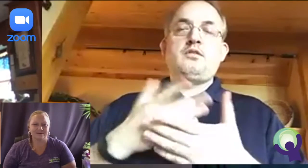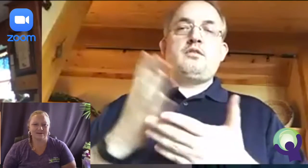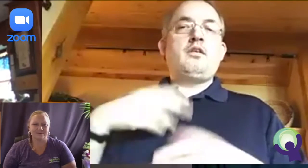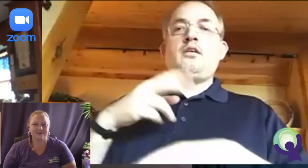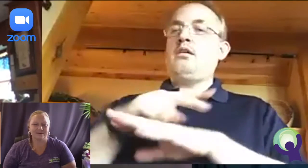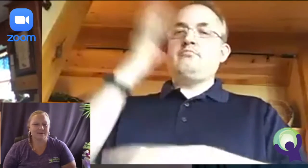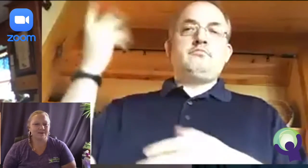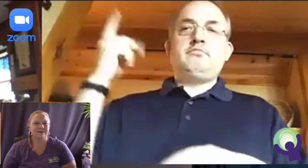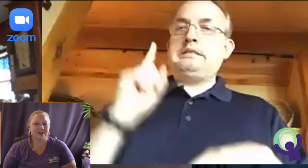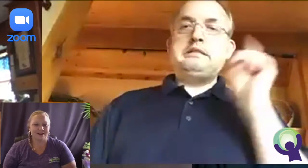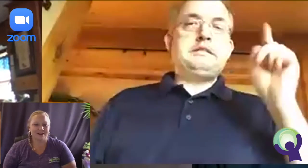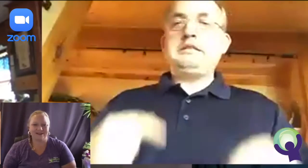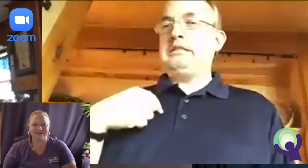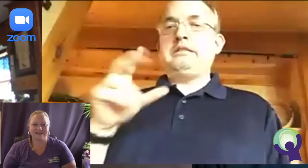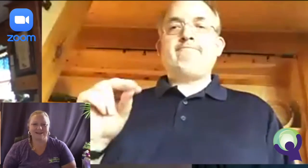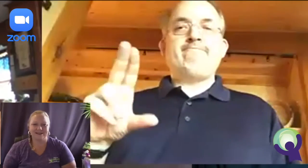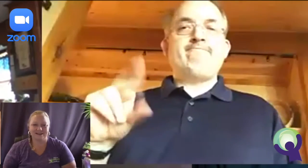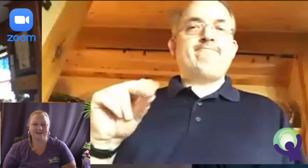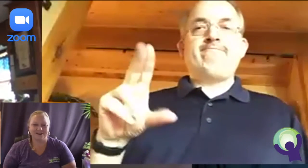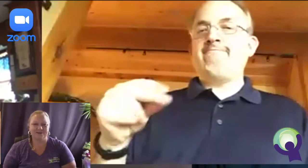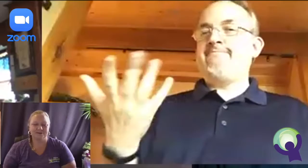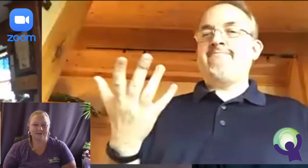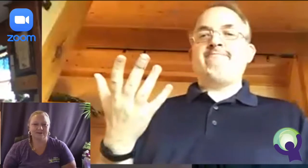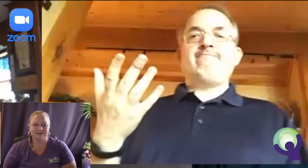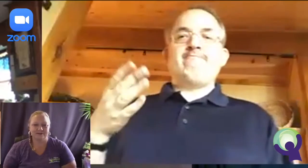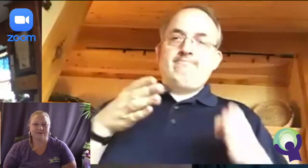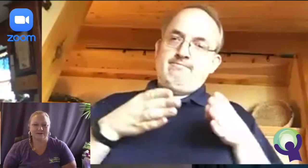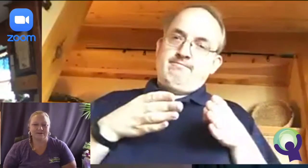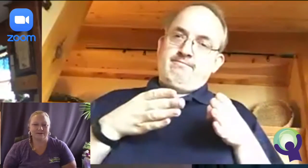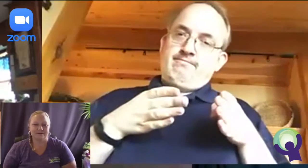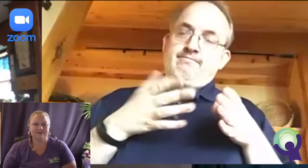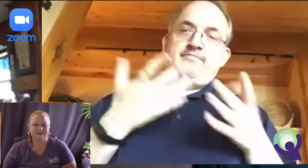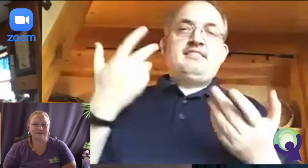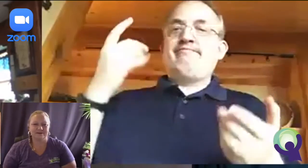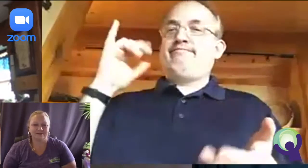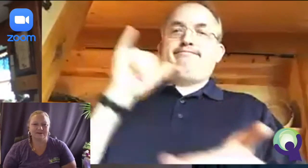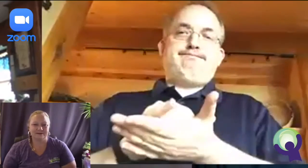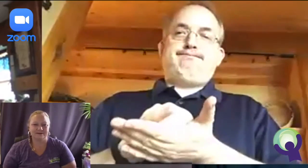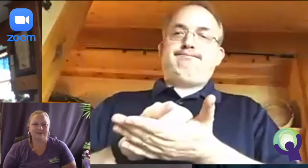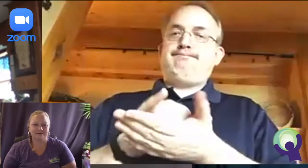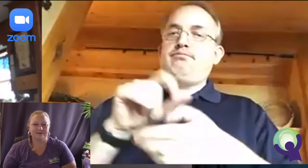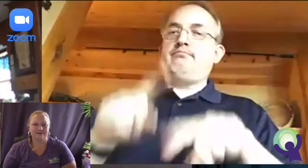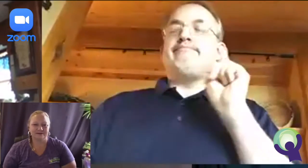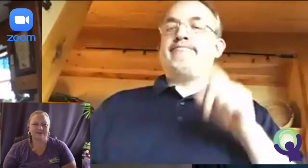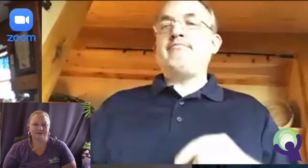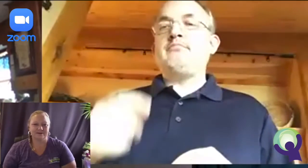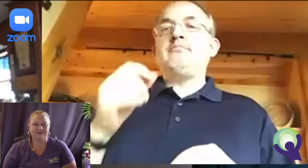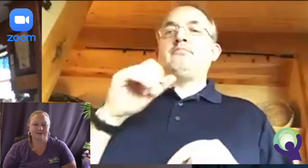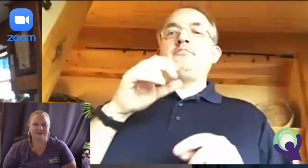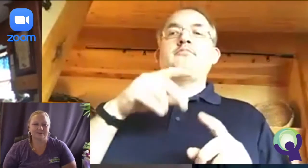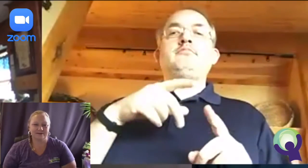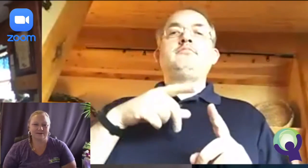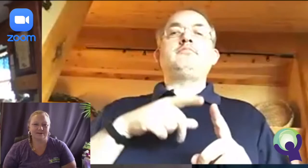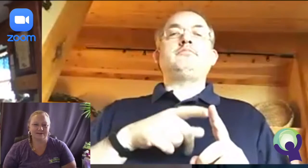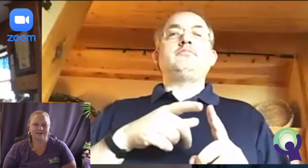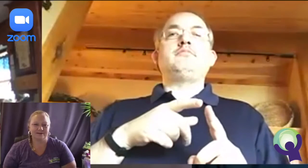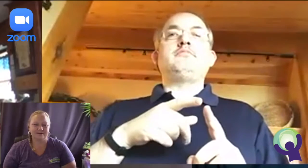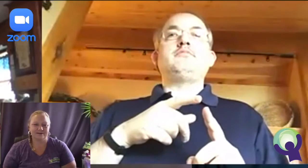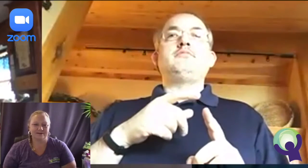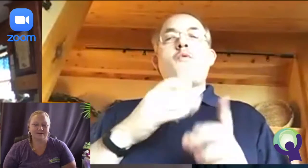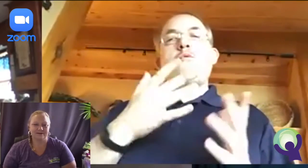but there are times when you need to focus on a project and I just ugh, that is really hard for me